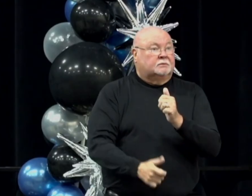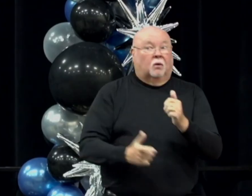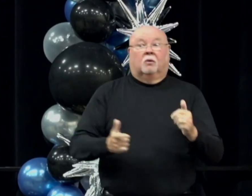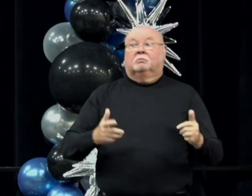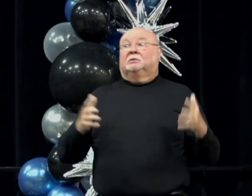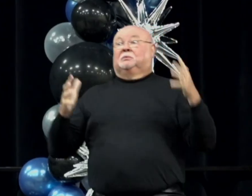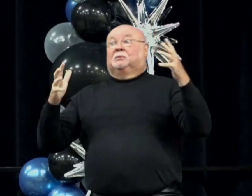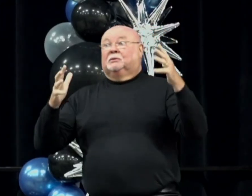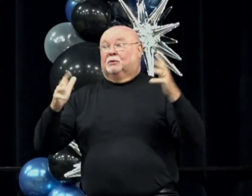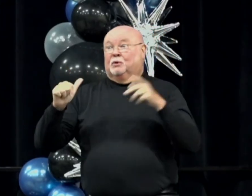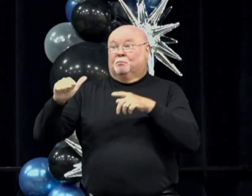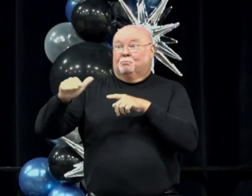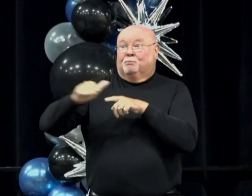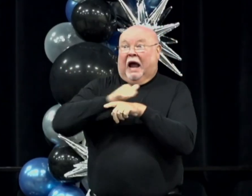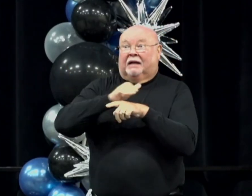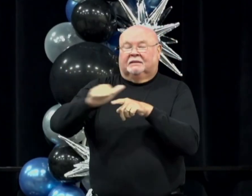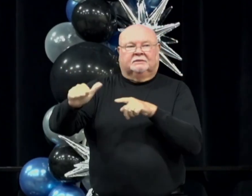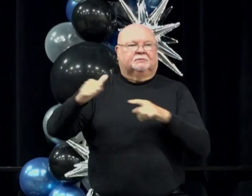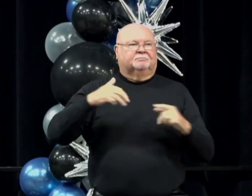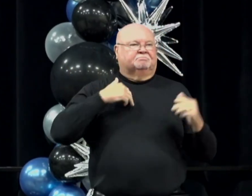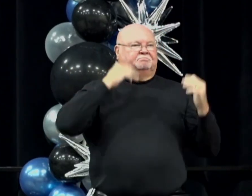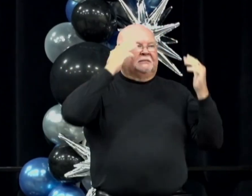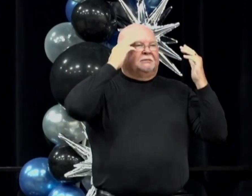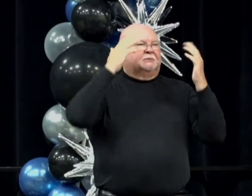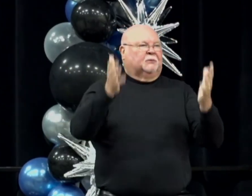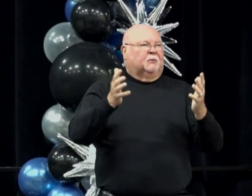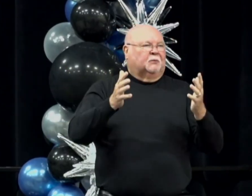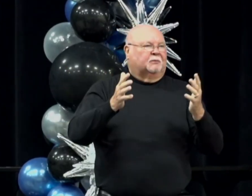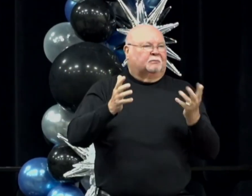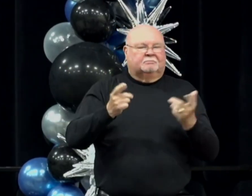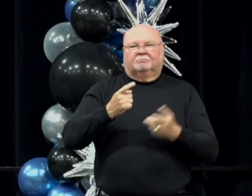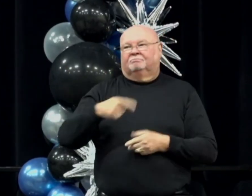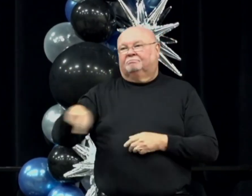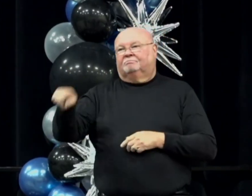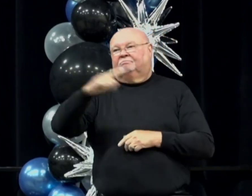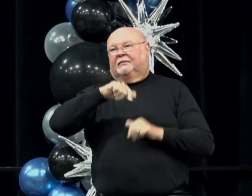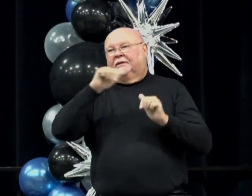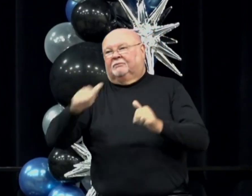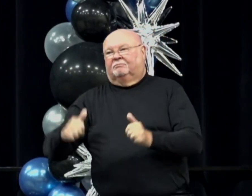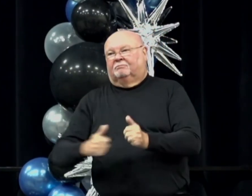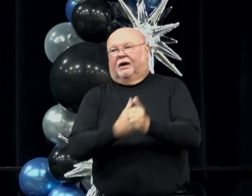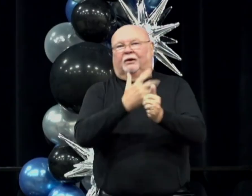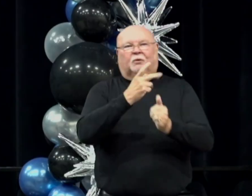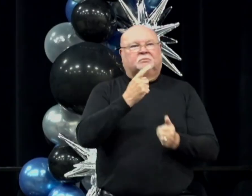That law was passed, which was great, but we don't know if it was actually followed in practice. We